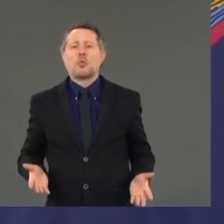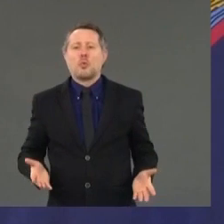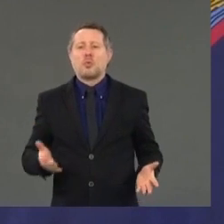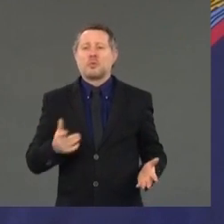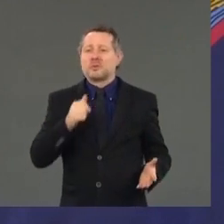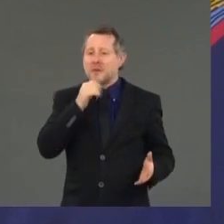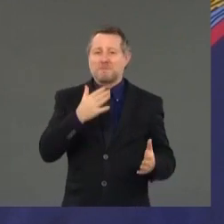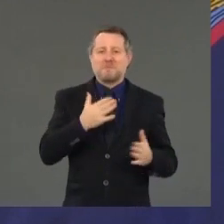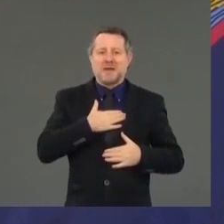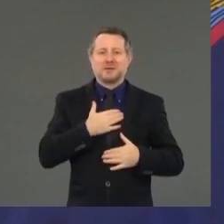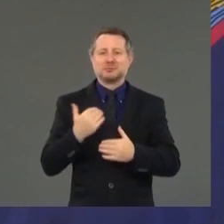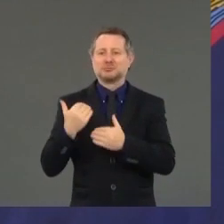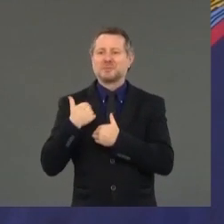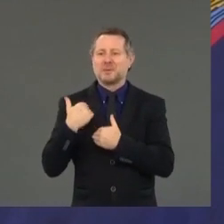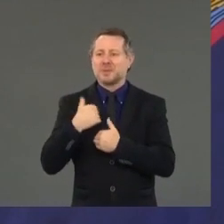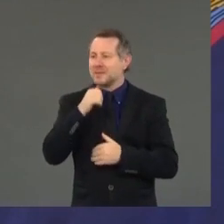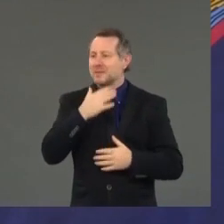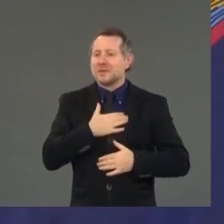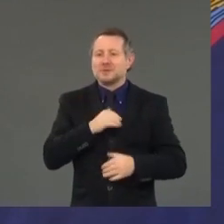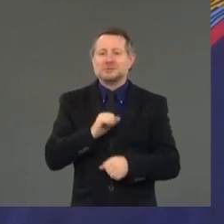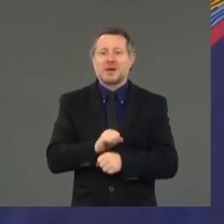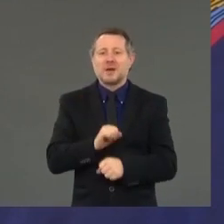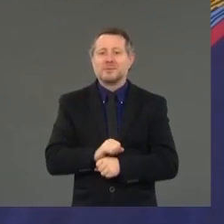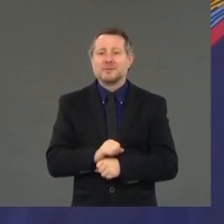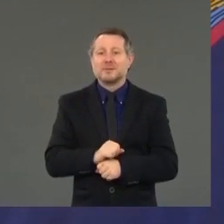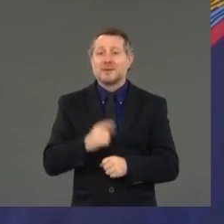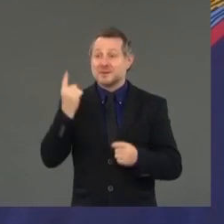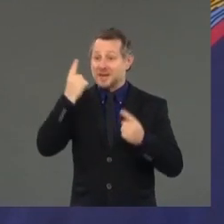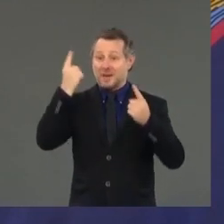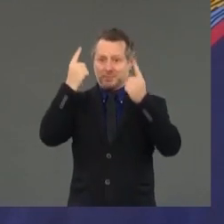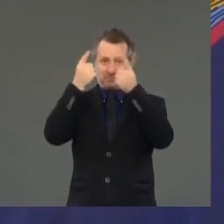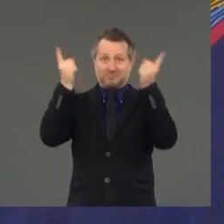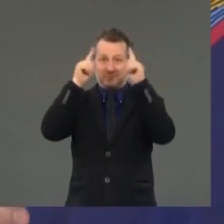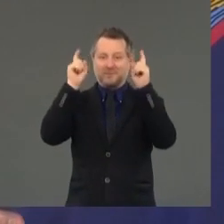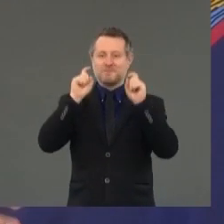ORGANIZATION I DON'T KNOW. IT'S NOT WHAT I DO.